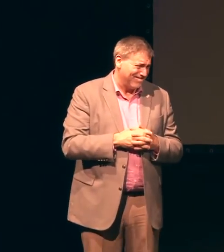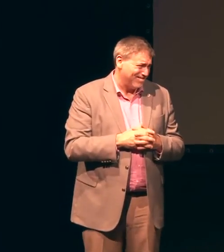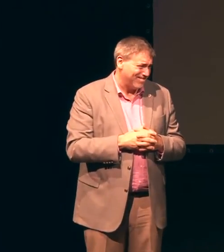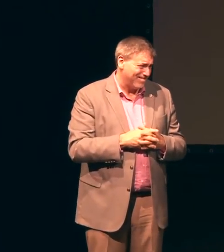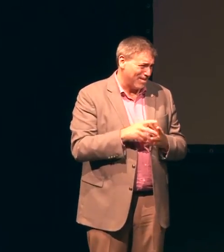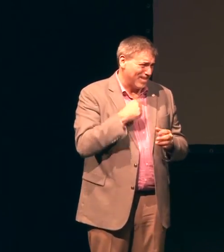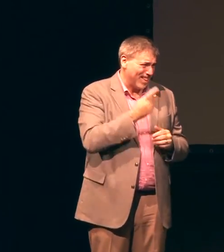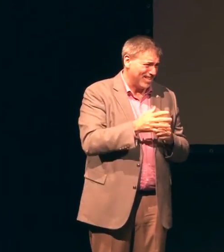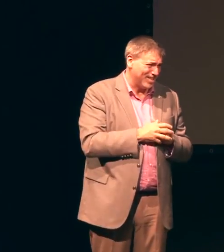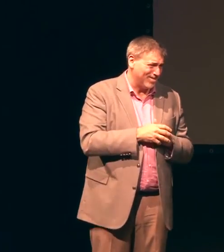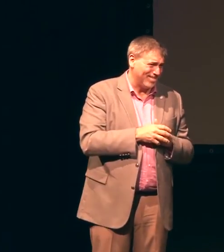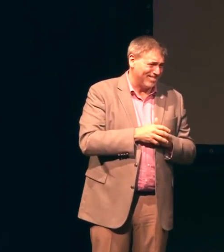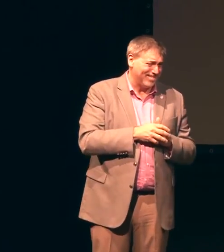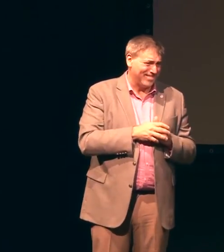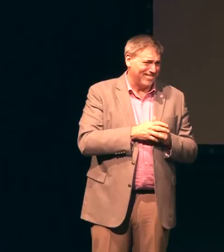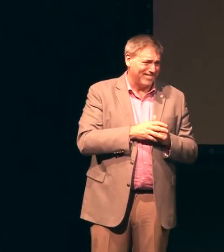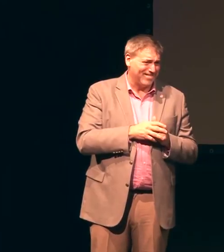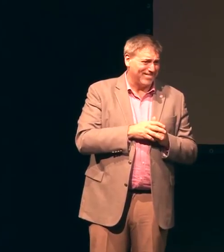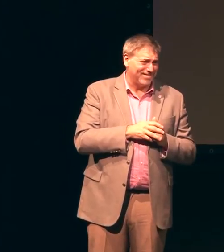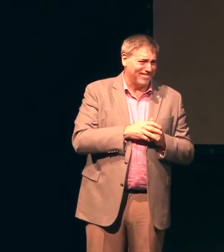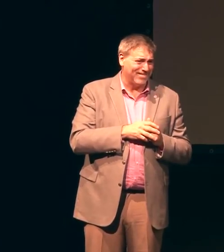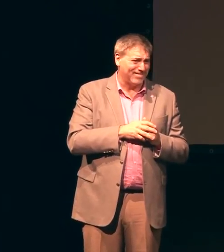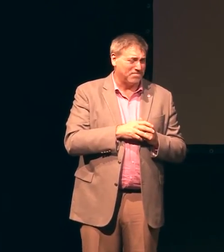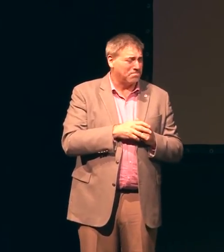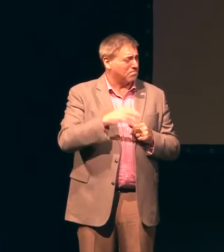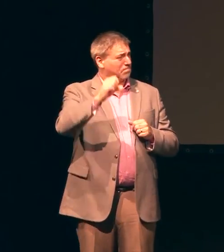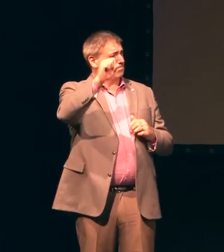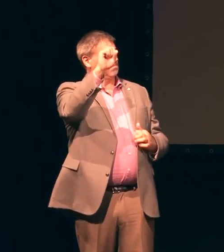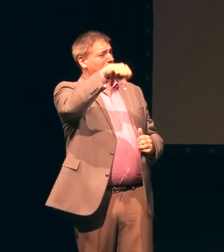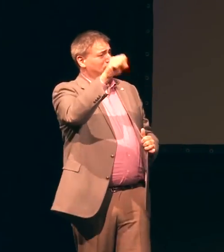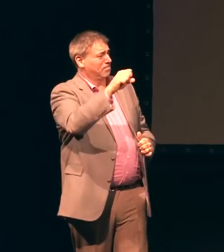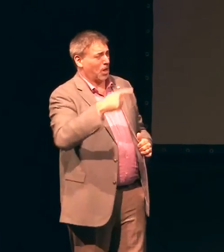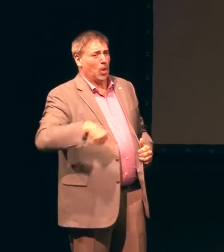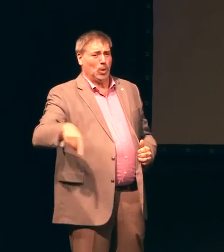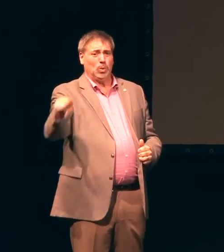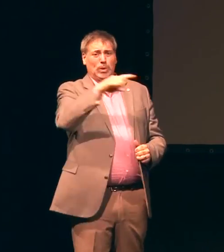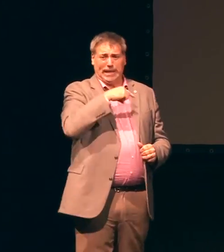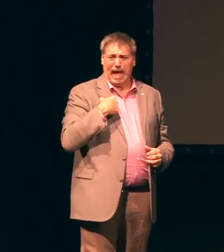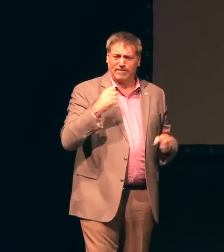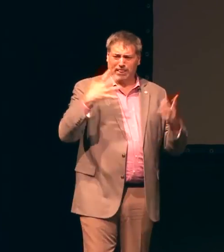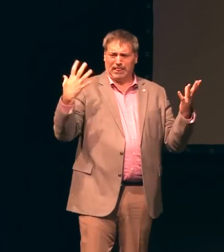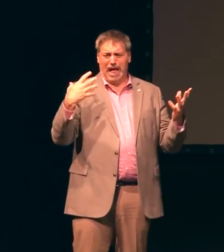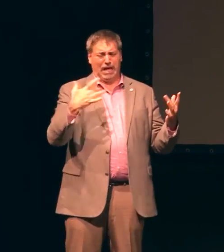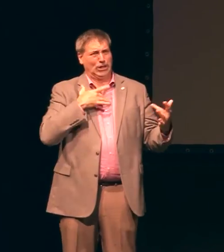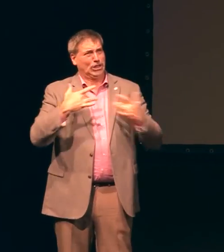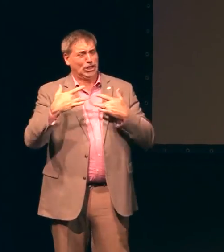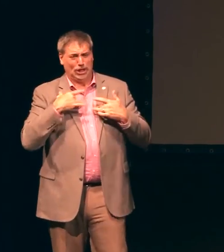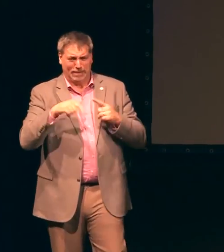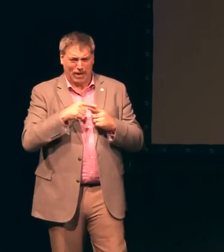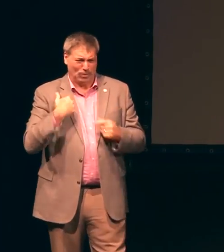other, it's not that way. Let me tell you, it isn't.